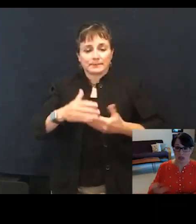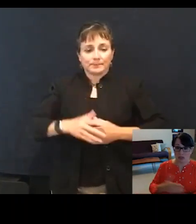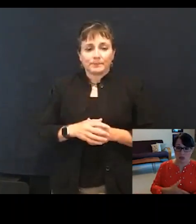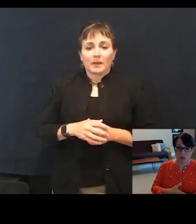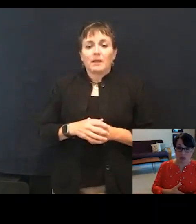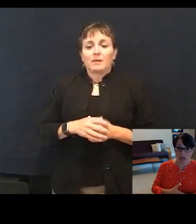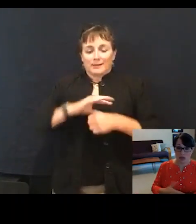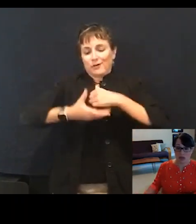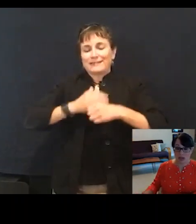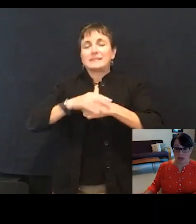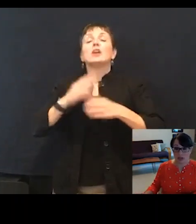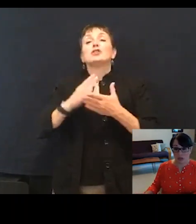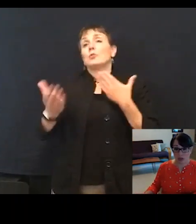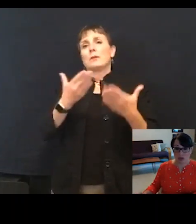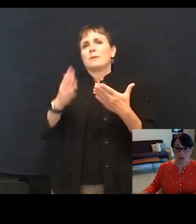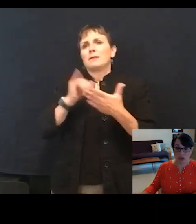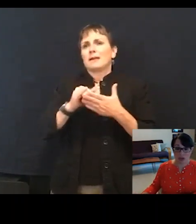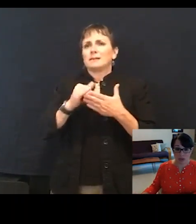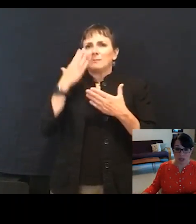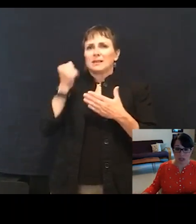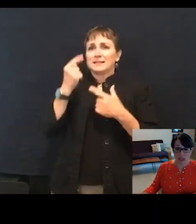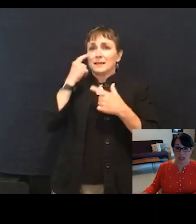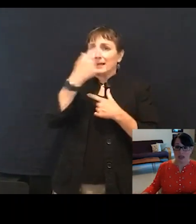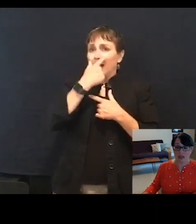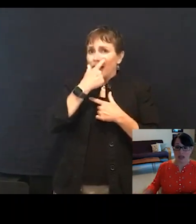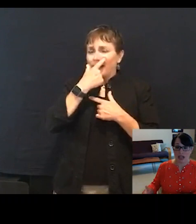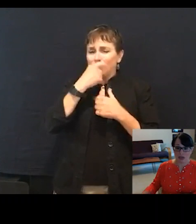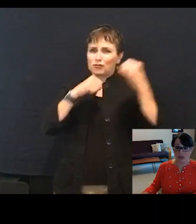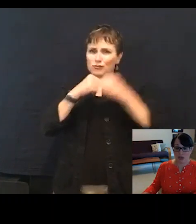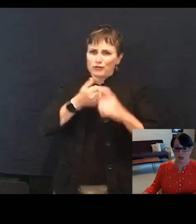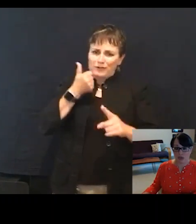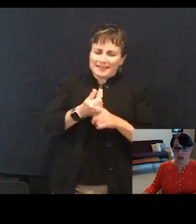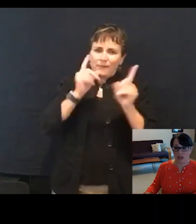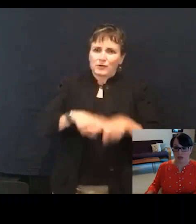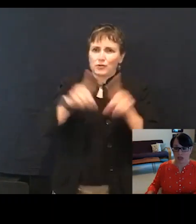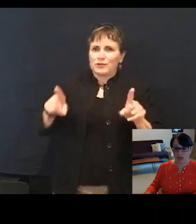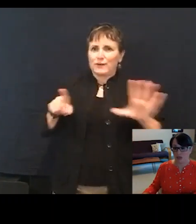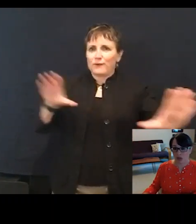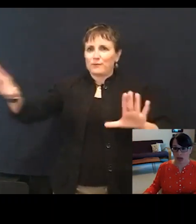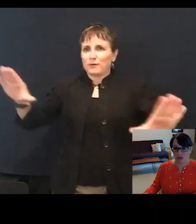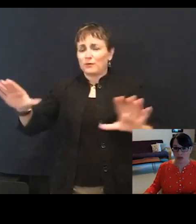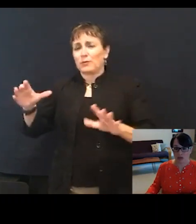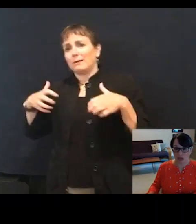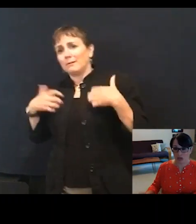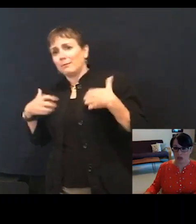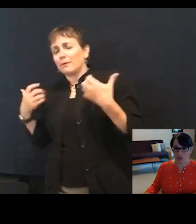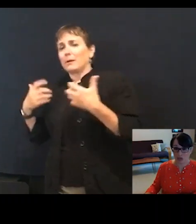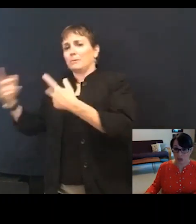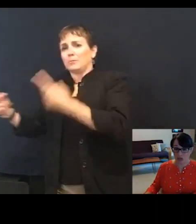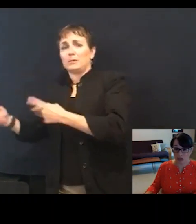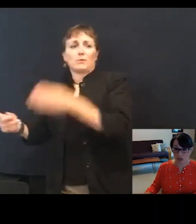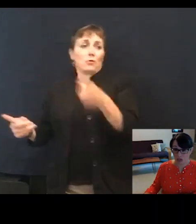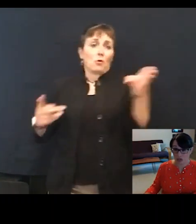between mouse and non-human primate or human that accounts for the fact that mice don't have this retinal dysfunction or degeneration